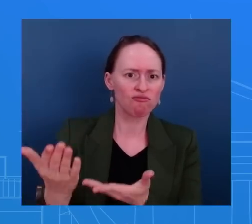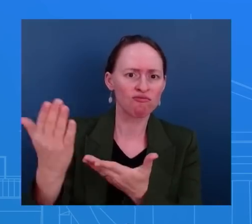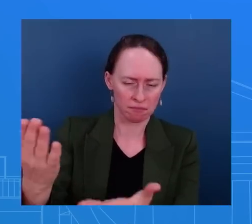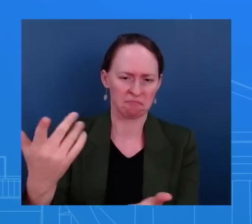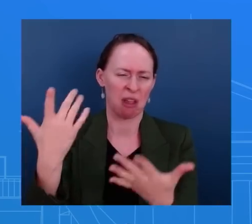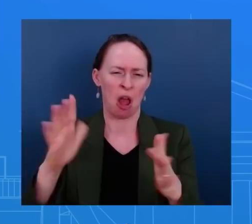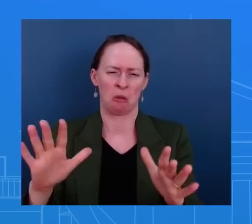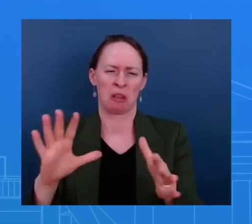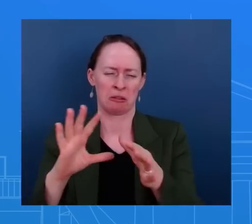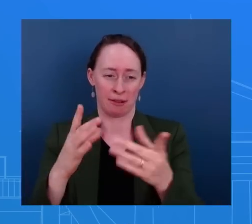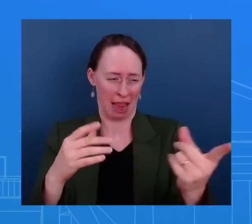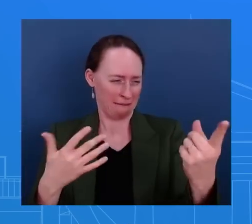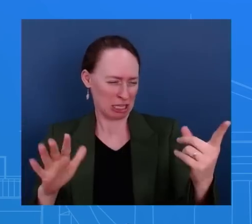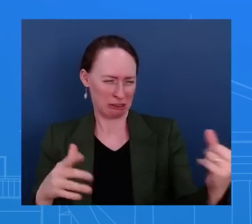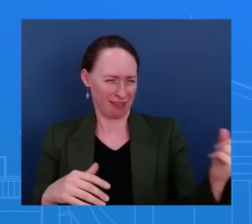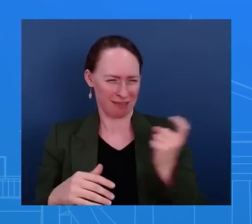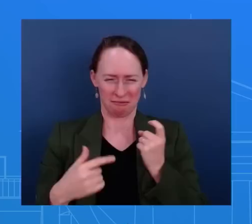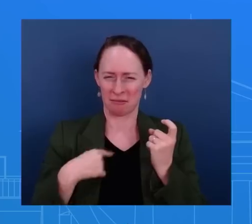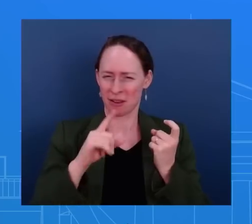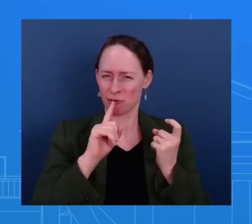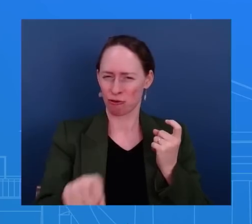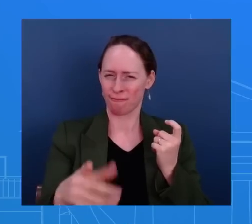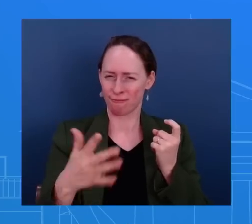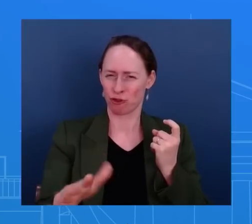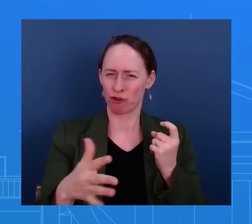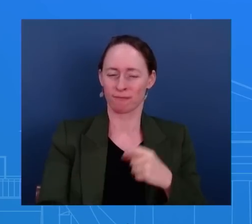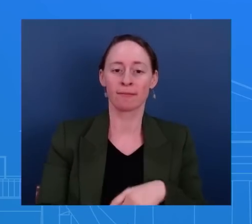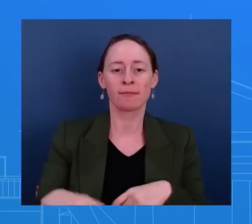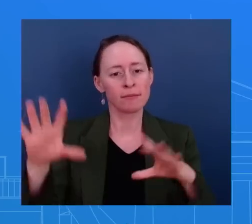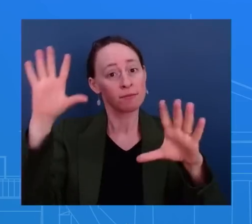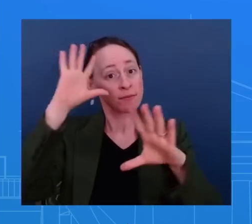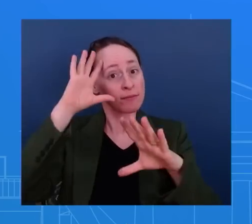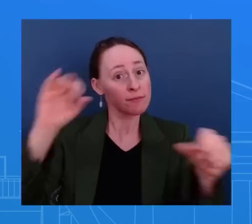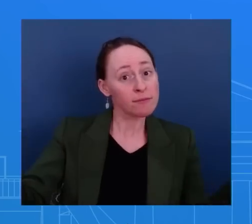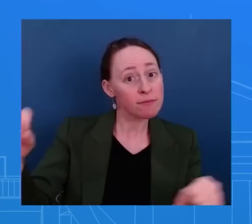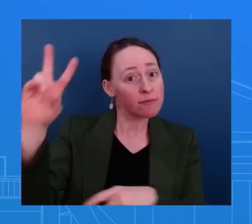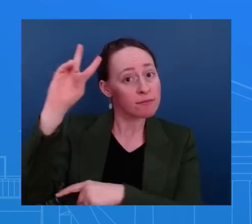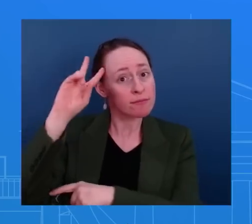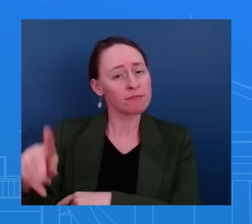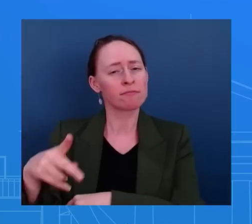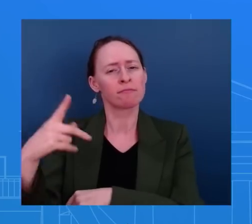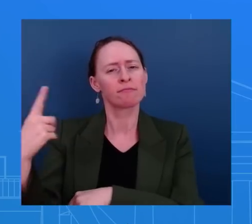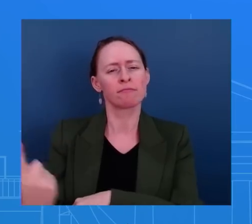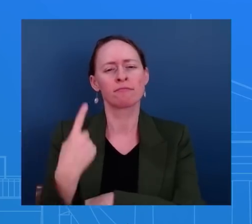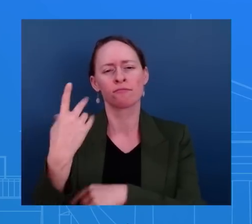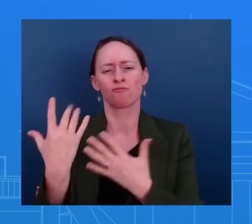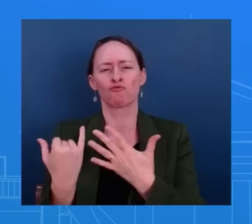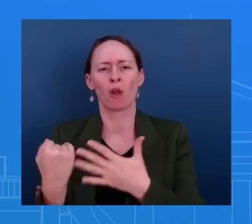is that we have always put at front and center making it easier, giving American families a little bit more breathing room --